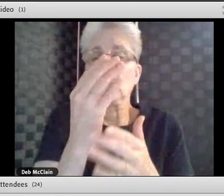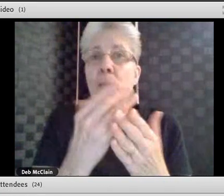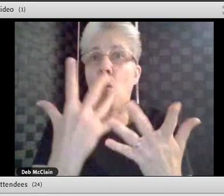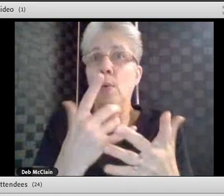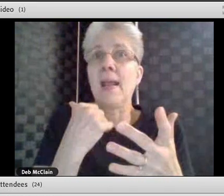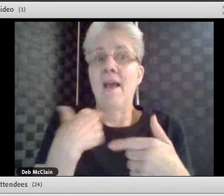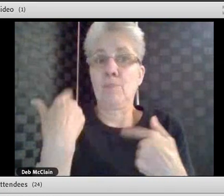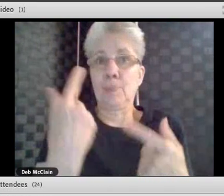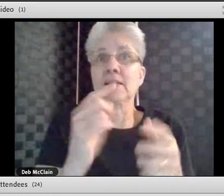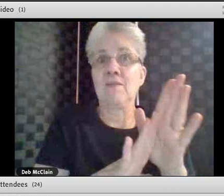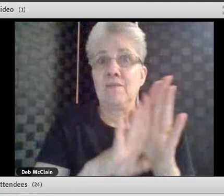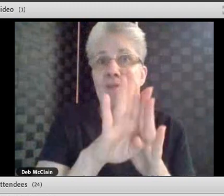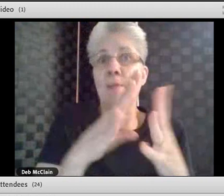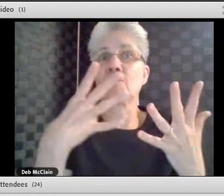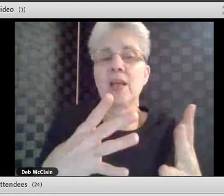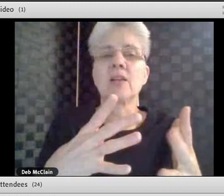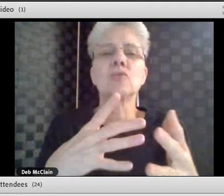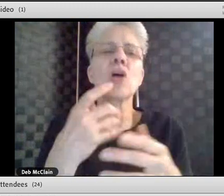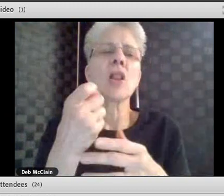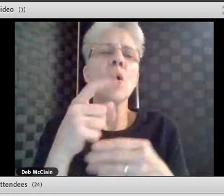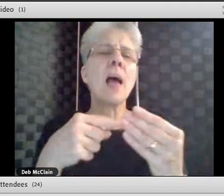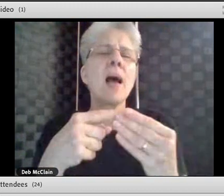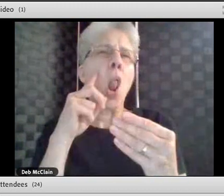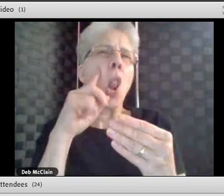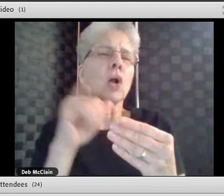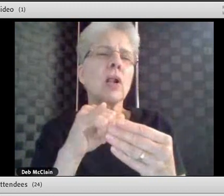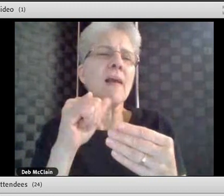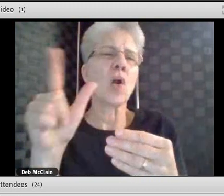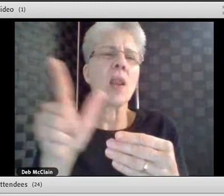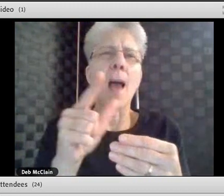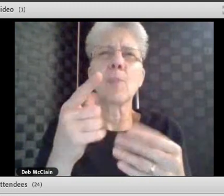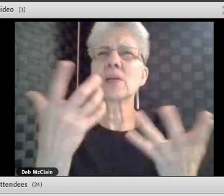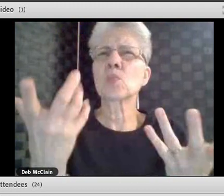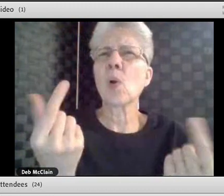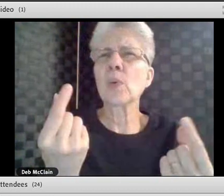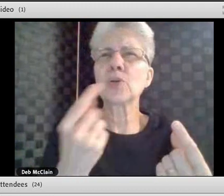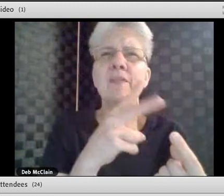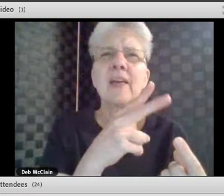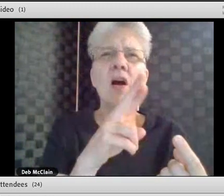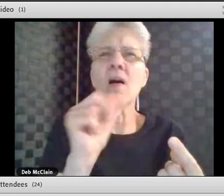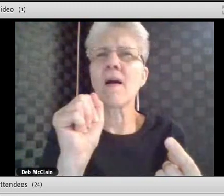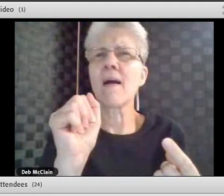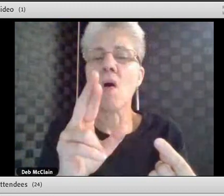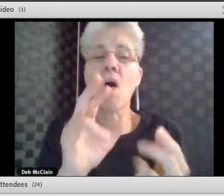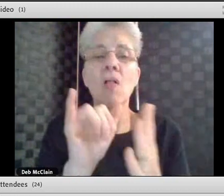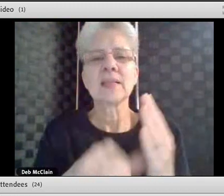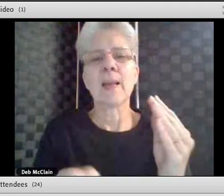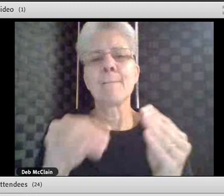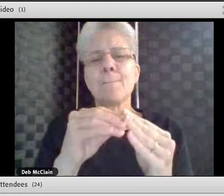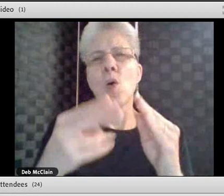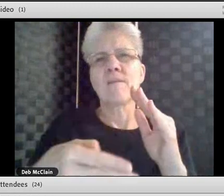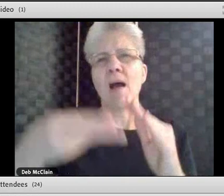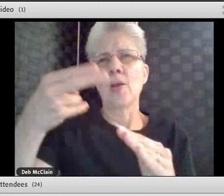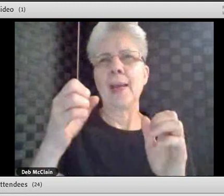So a little bit about, well, what does this look like for libraries? What are libraries doing? This is more of a higher-education focus,